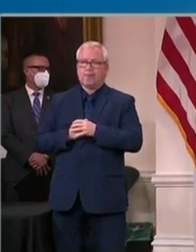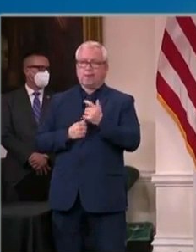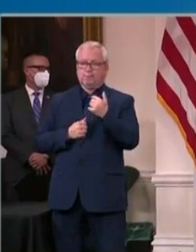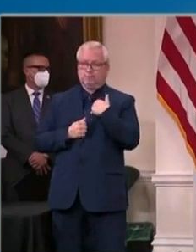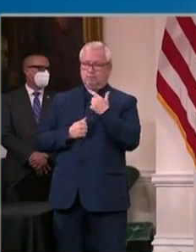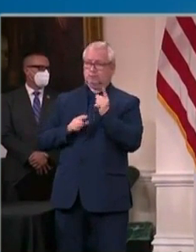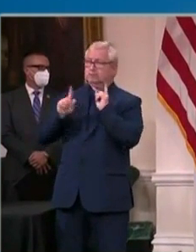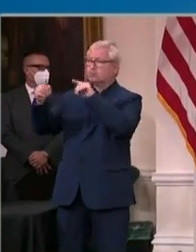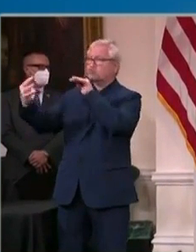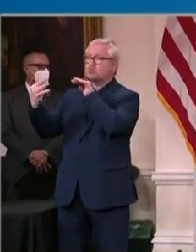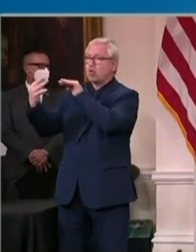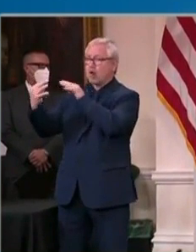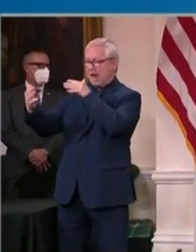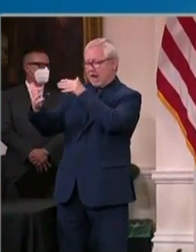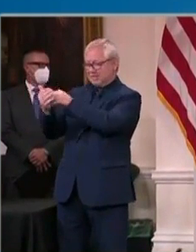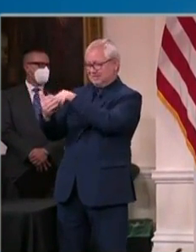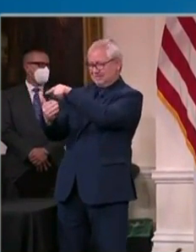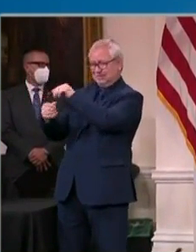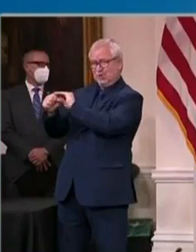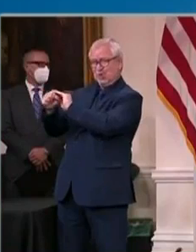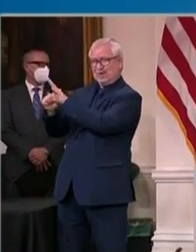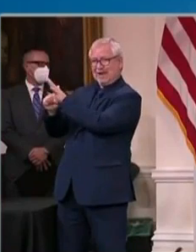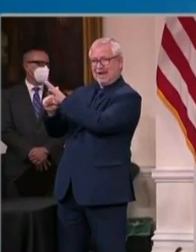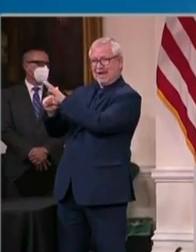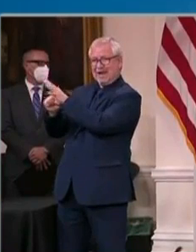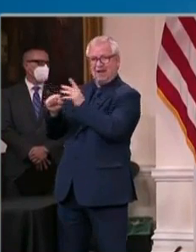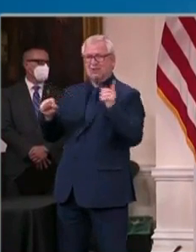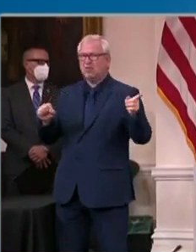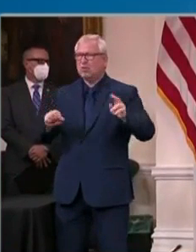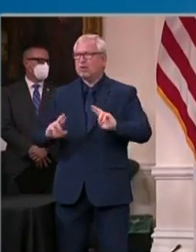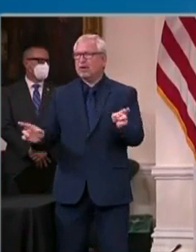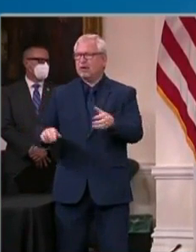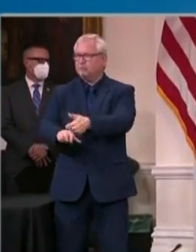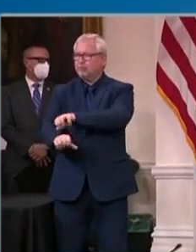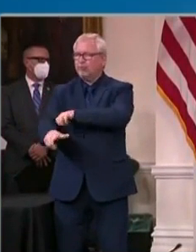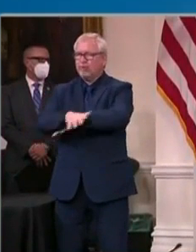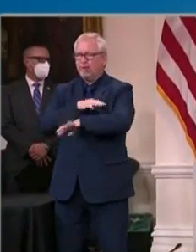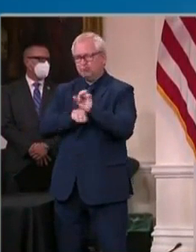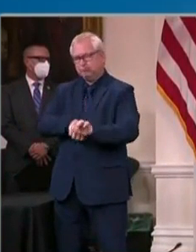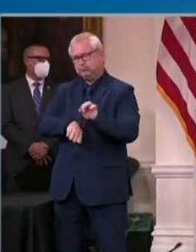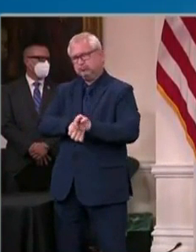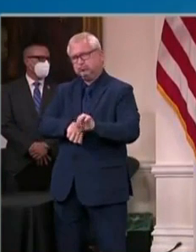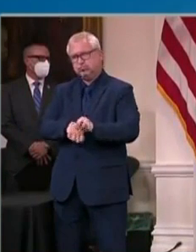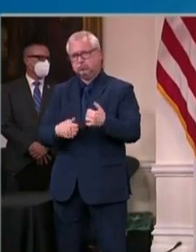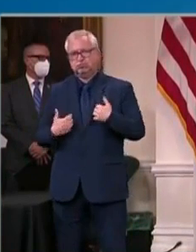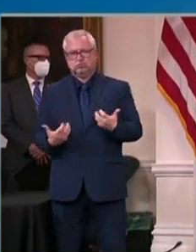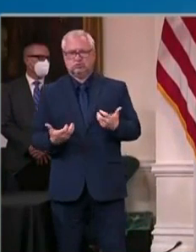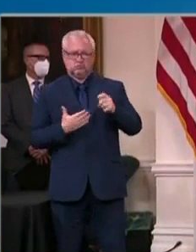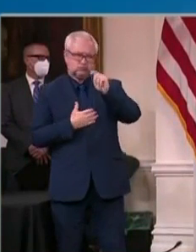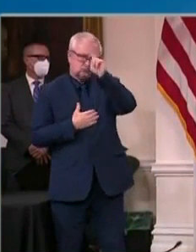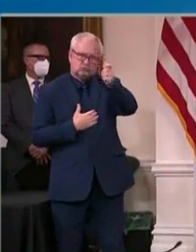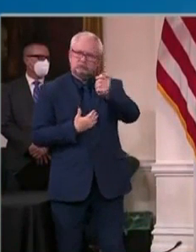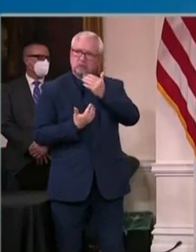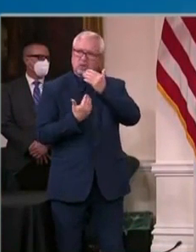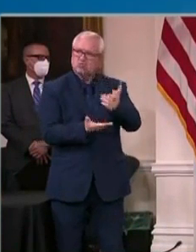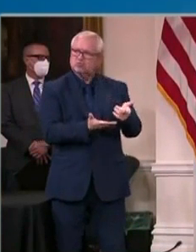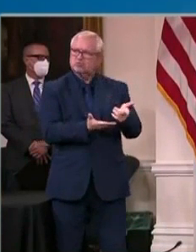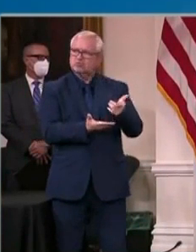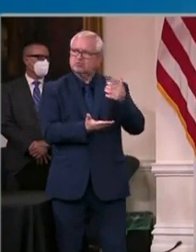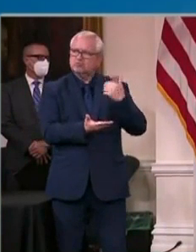MOST IMPORTANTLY, AS WE WENT TO WAR AGAINST THIS UNPRECEDENTED DEADLY PANDEMIC.